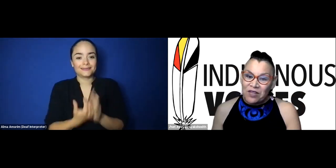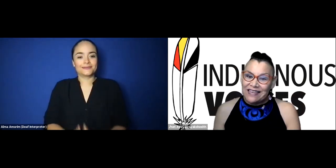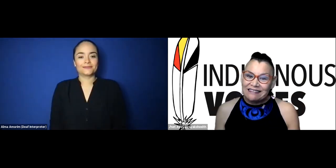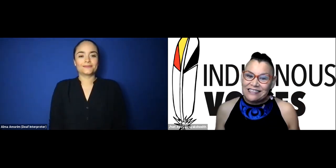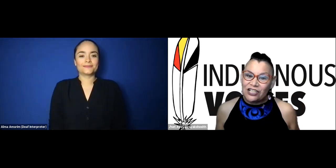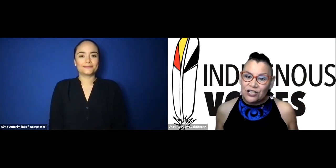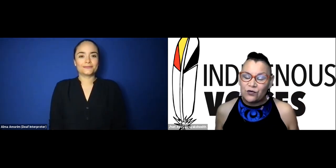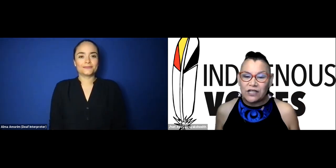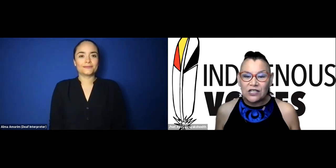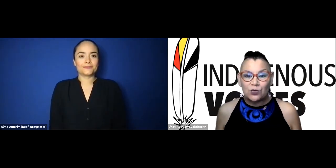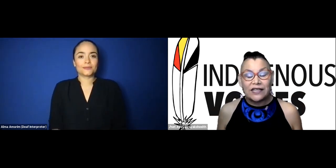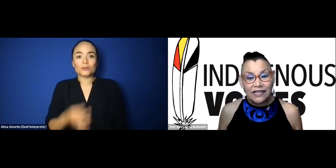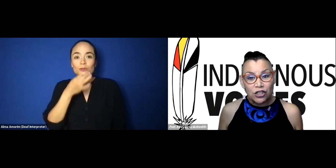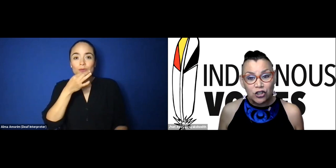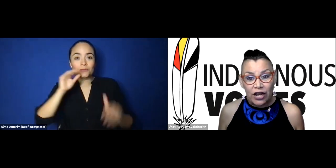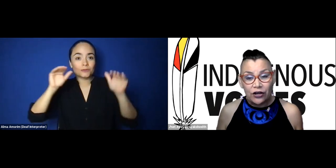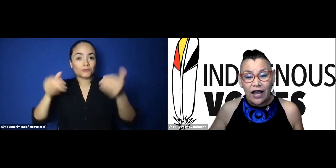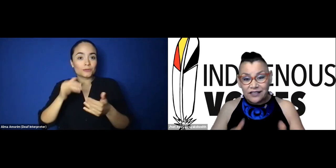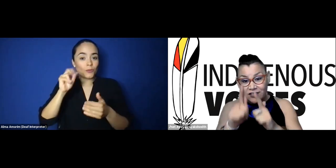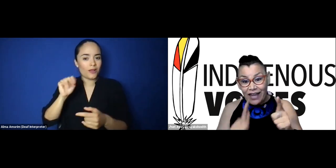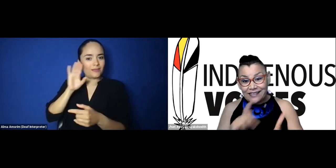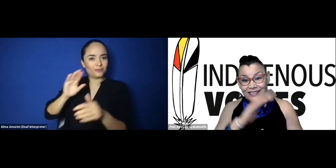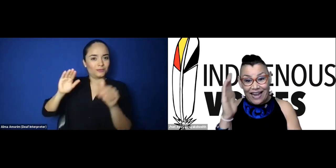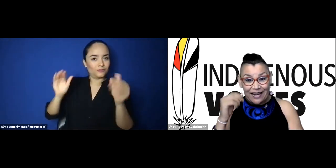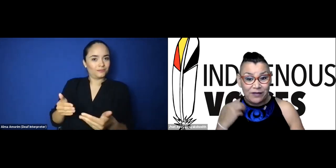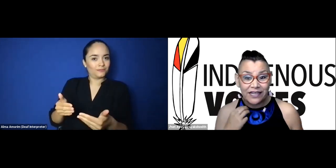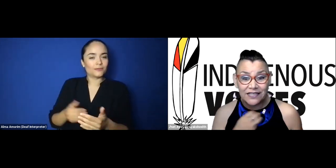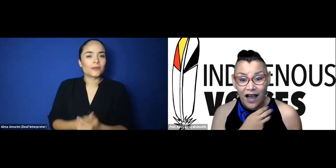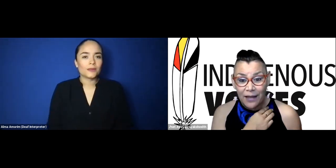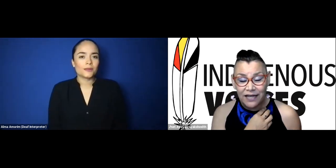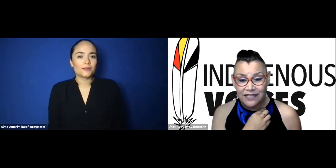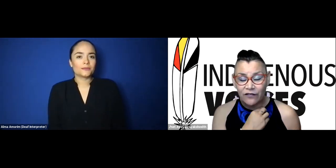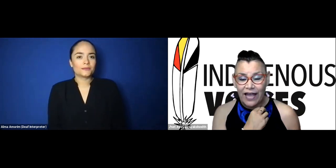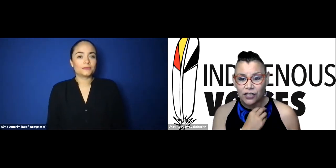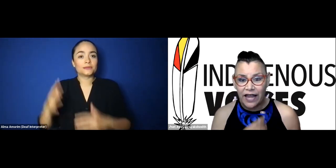at Indigenous Voices, we like to share a sign of the day, because I myself actually